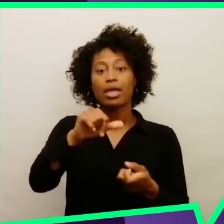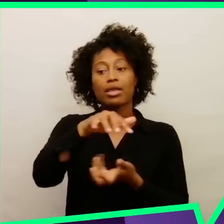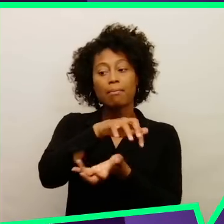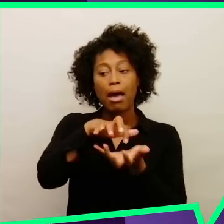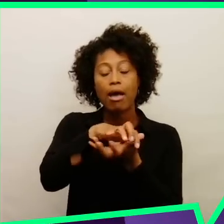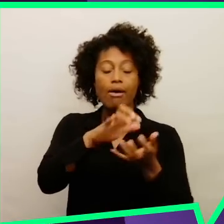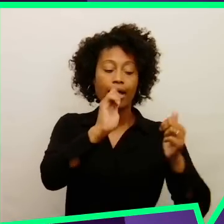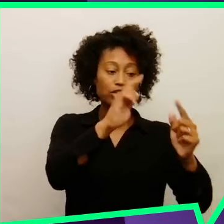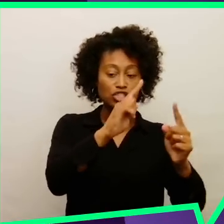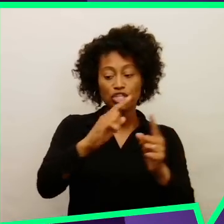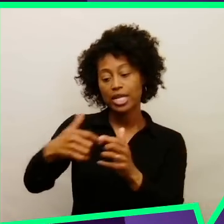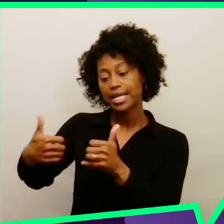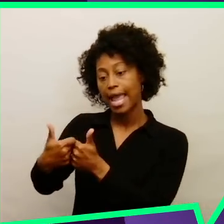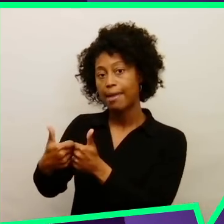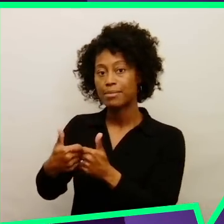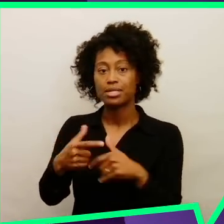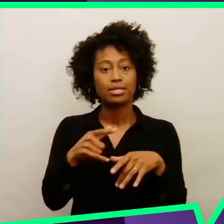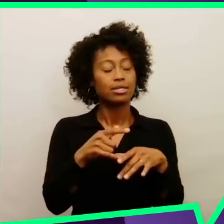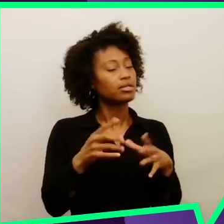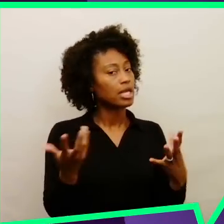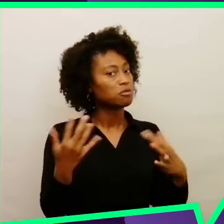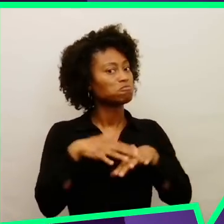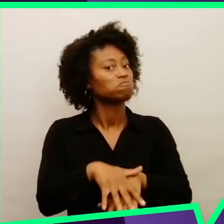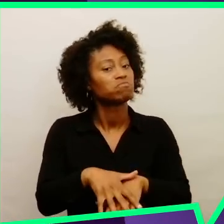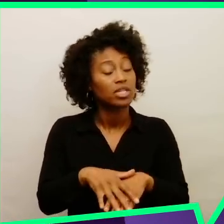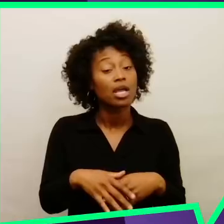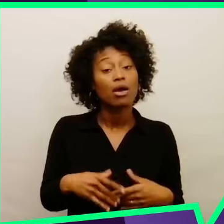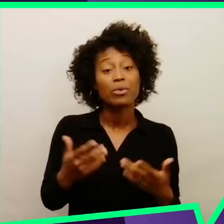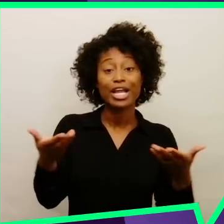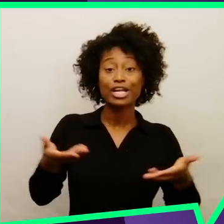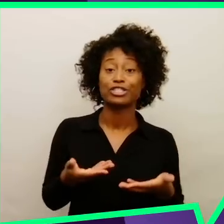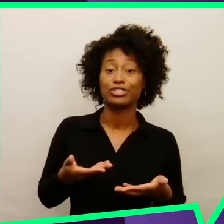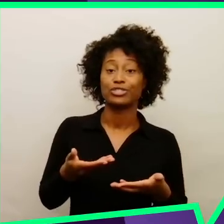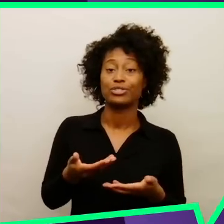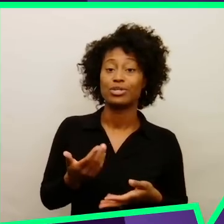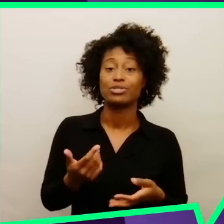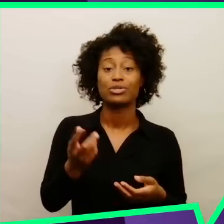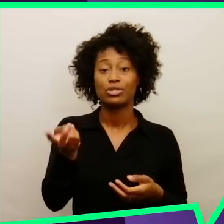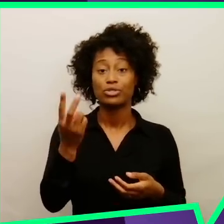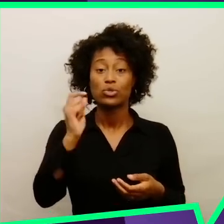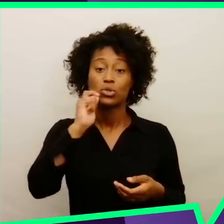And we're going to introduce two people that we, the three of us, get to chat with about just that.